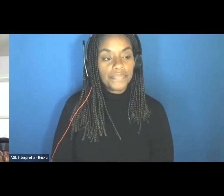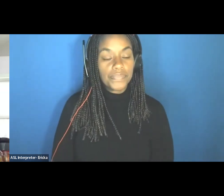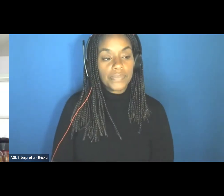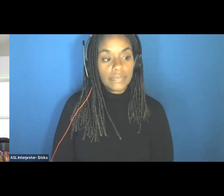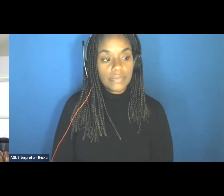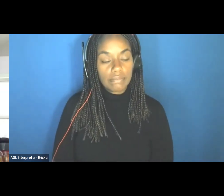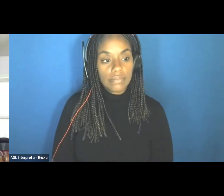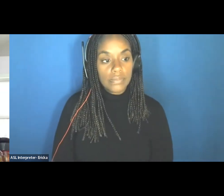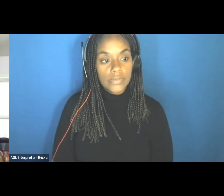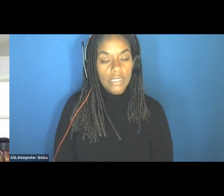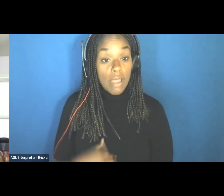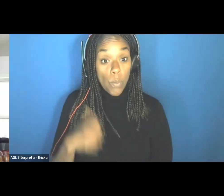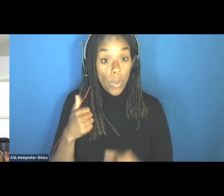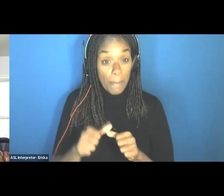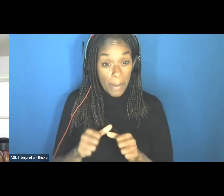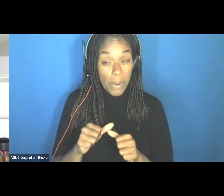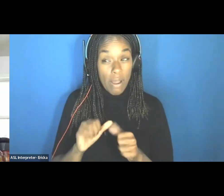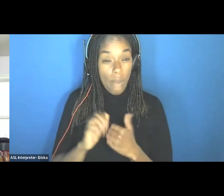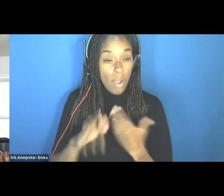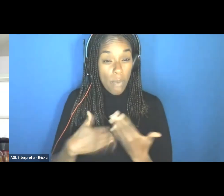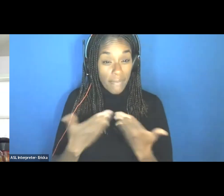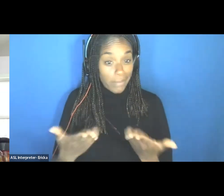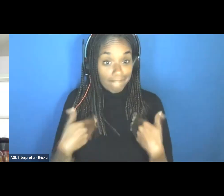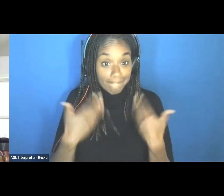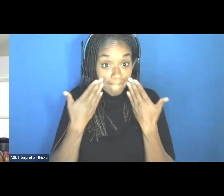Like maybe 18.